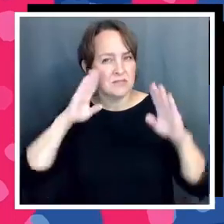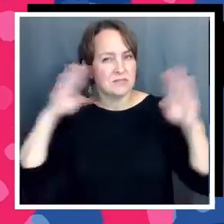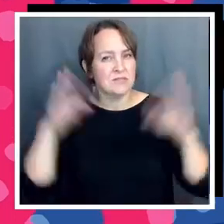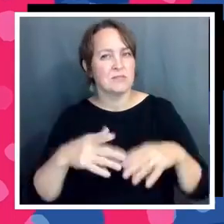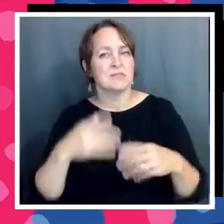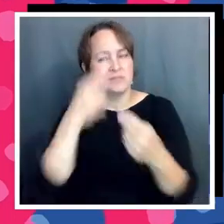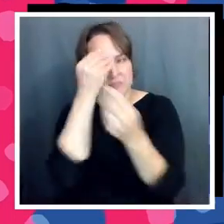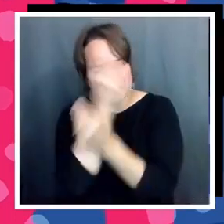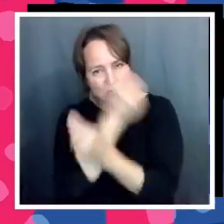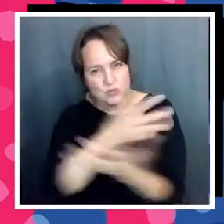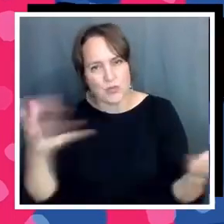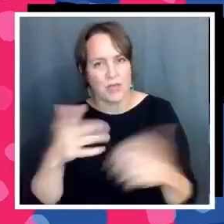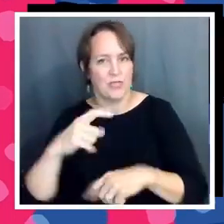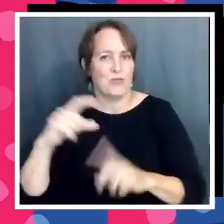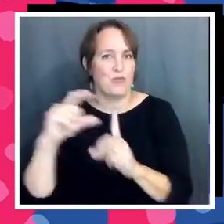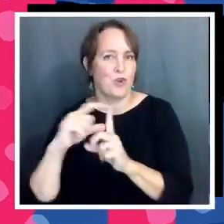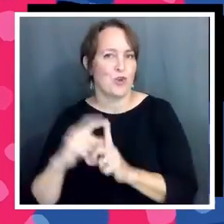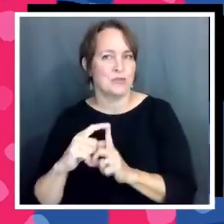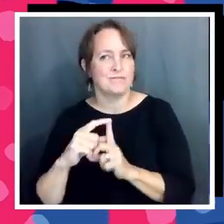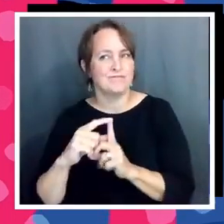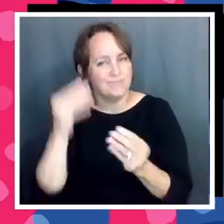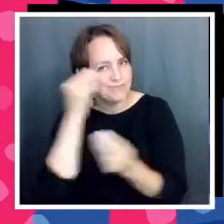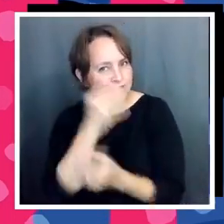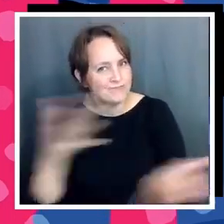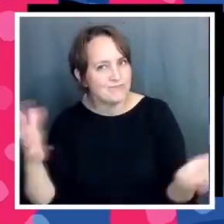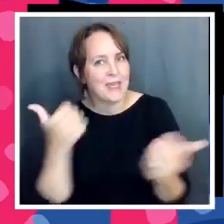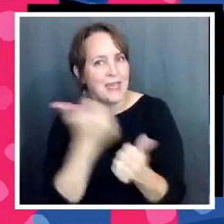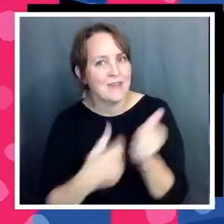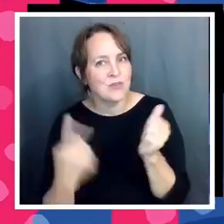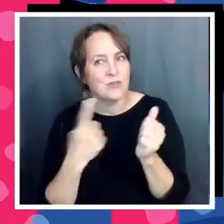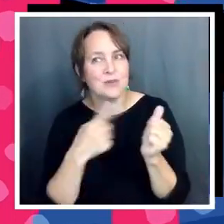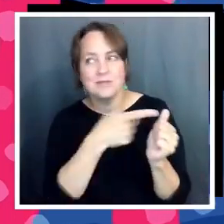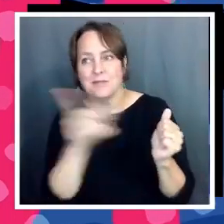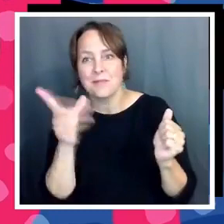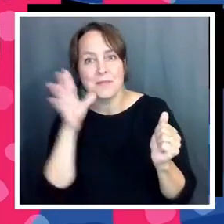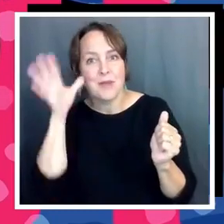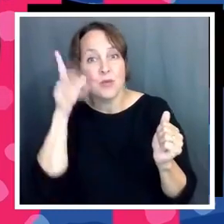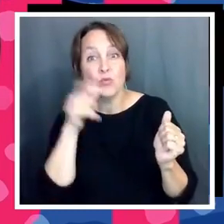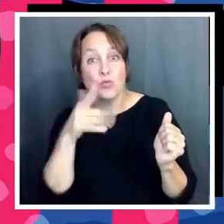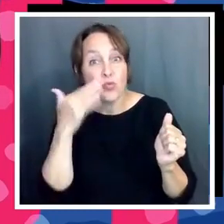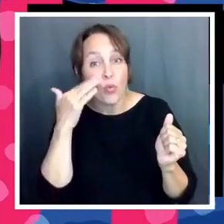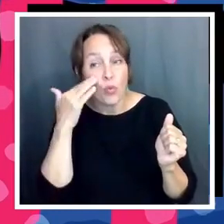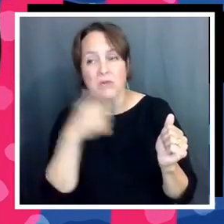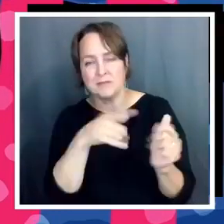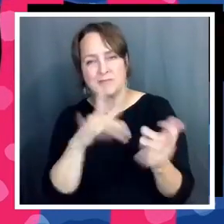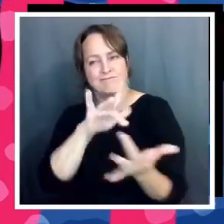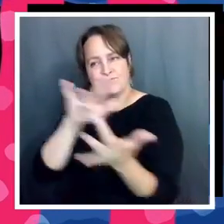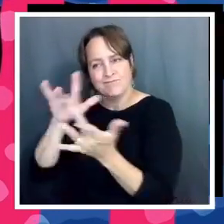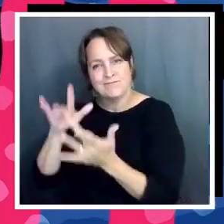IT IS A GAME CHANGER.